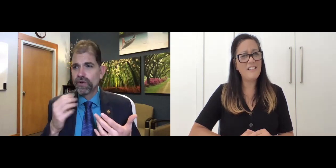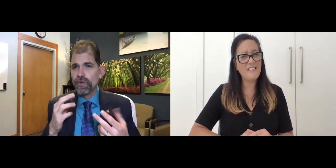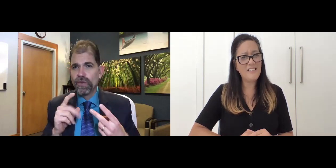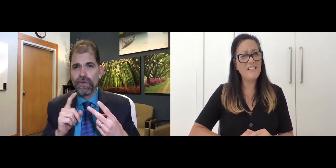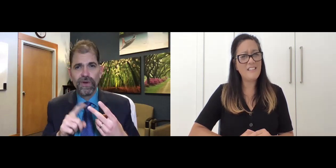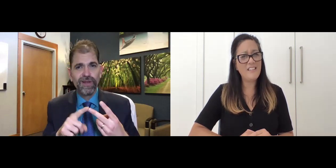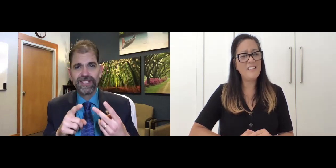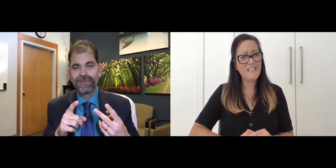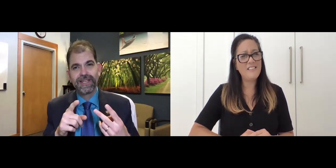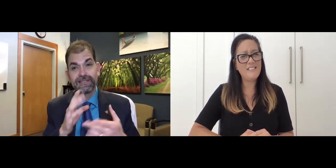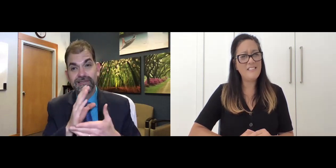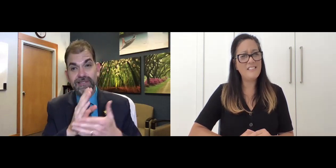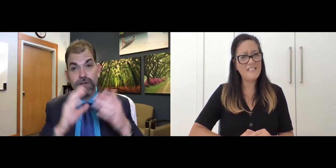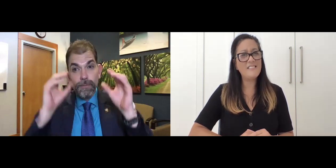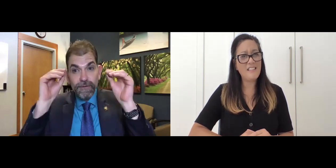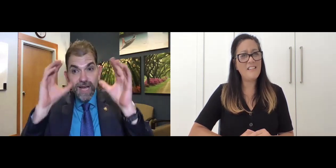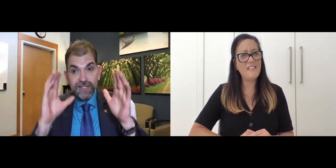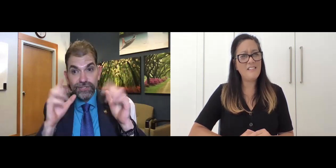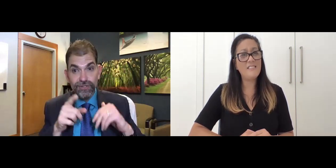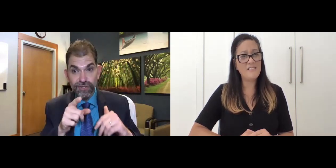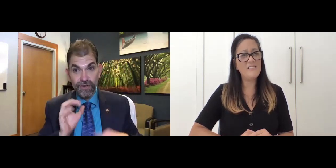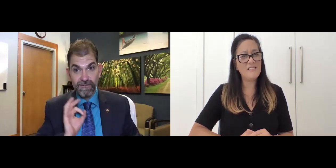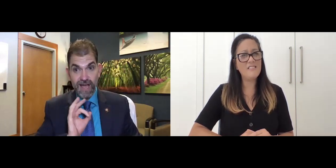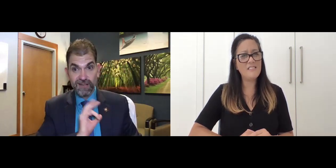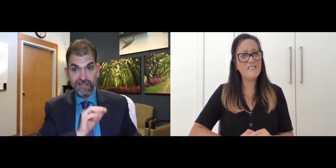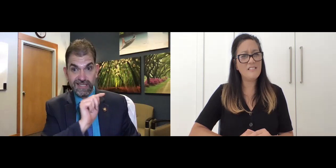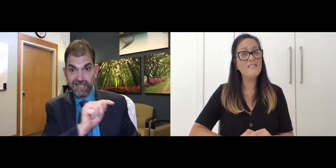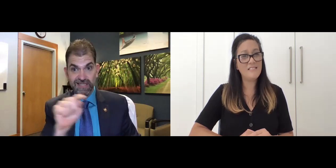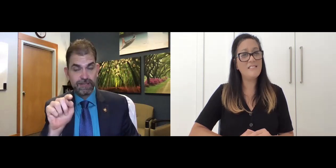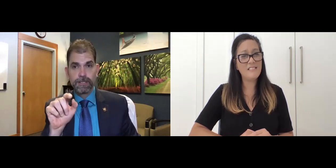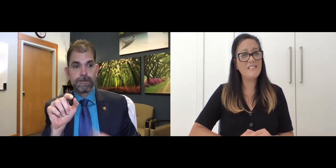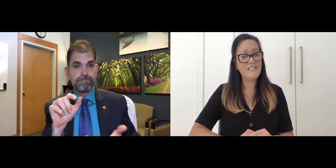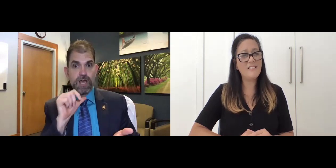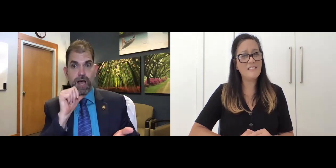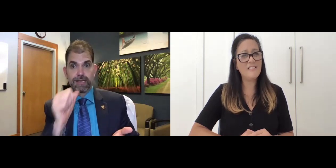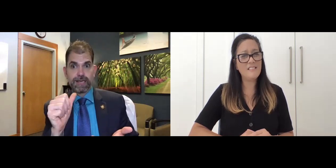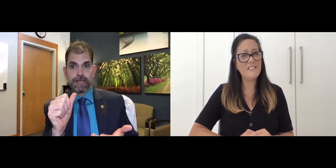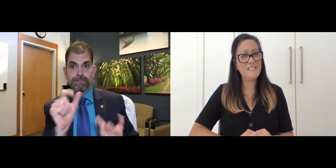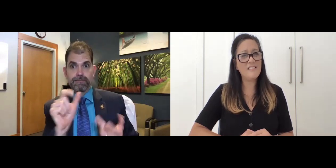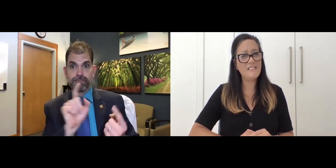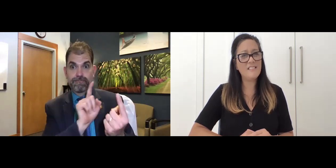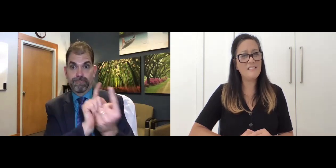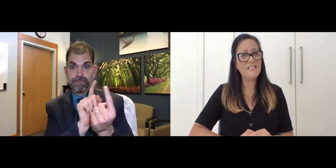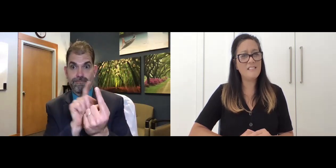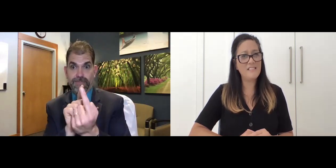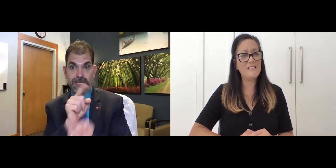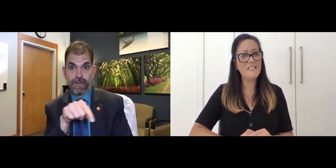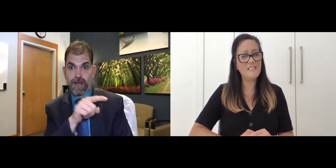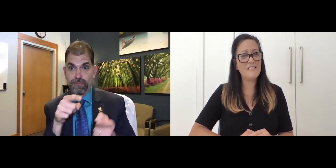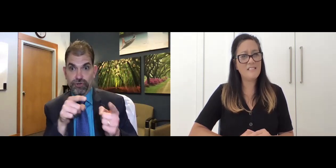There were times you know it can get discouraging. There were times when my professor or the faculty